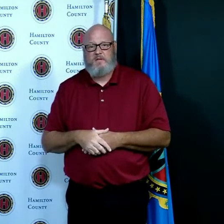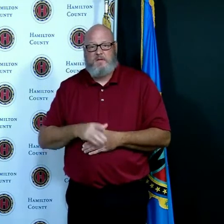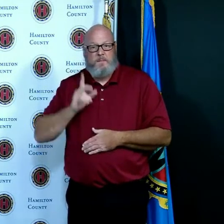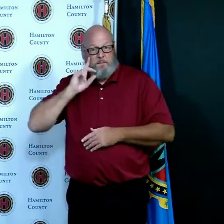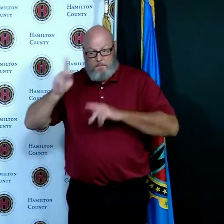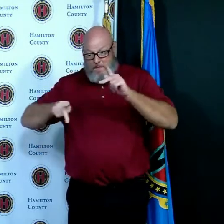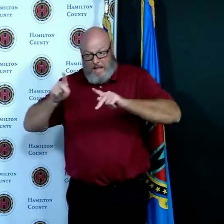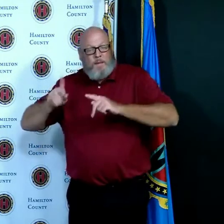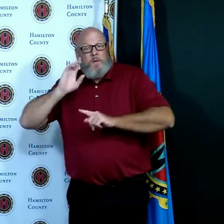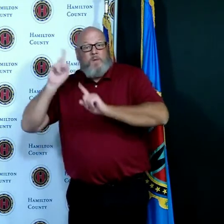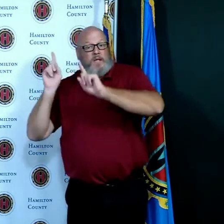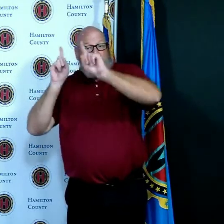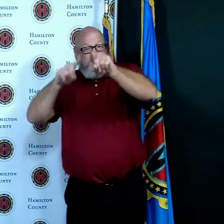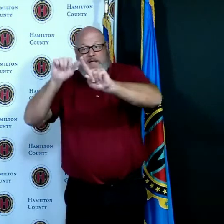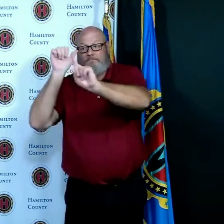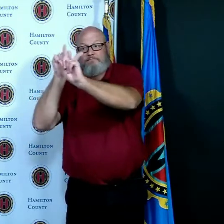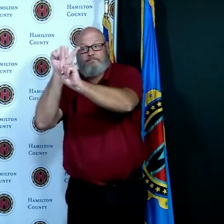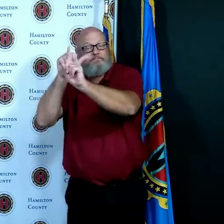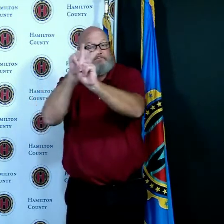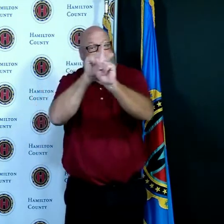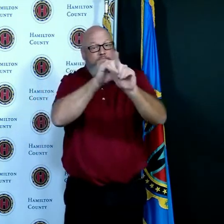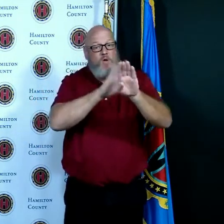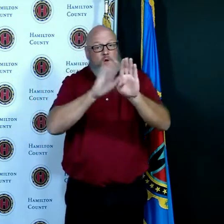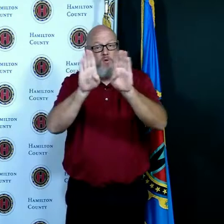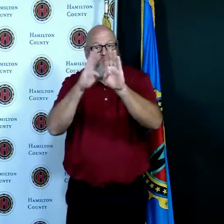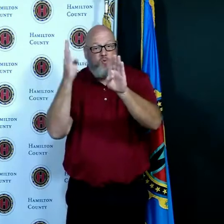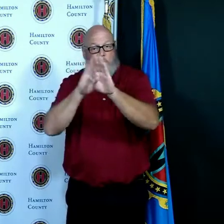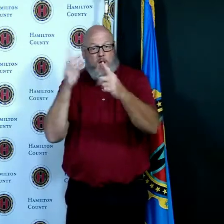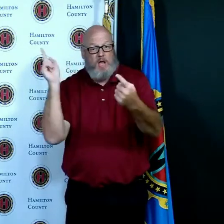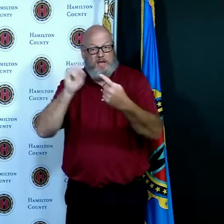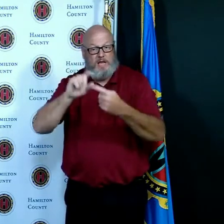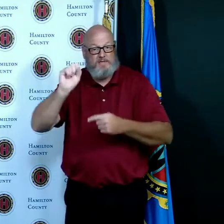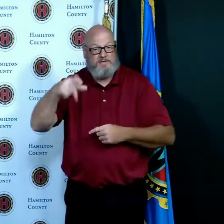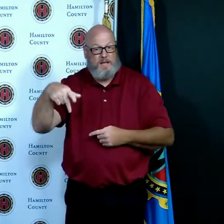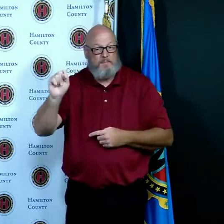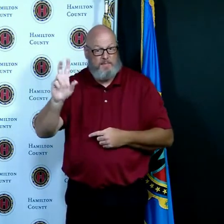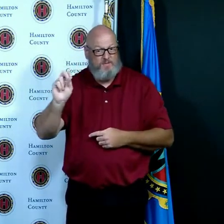and fill out the senses so I will implore you probably one more